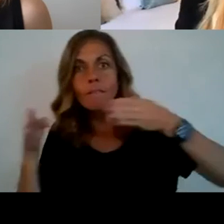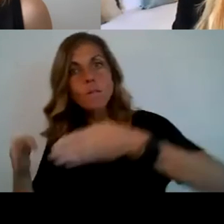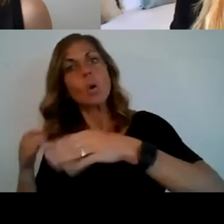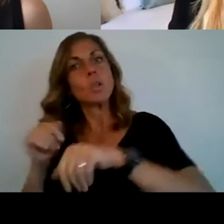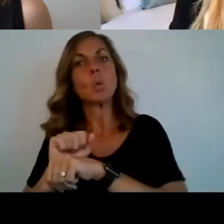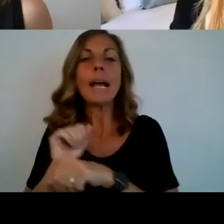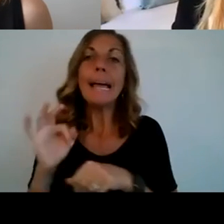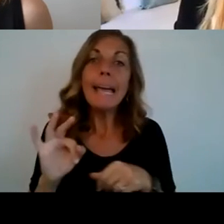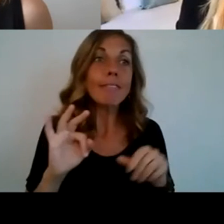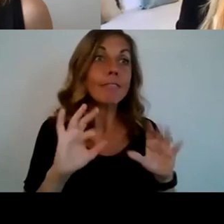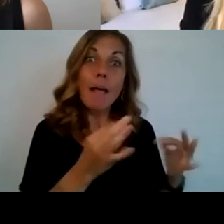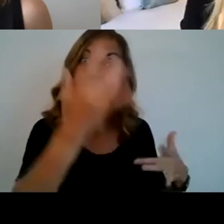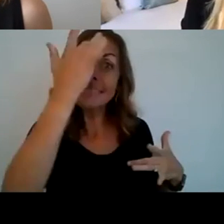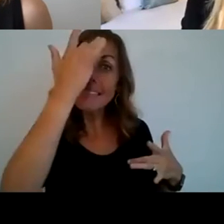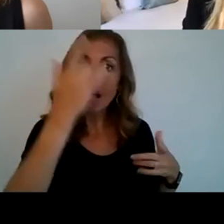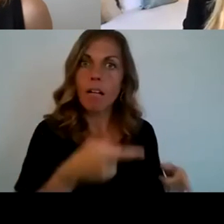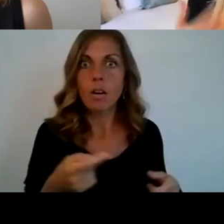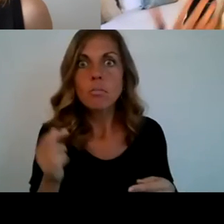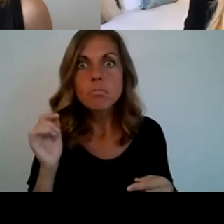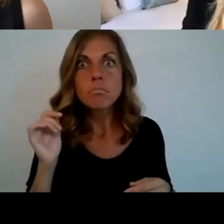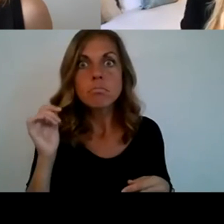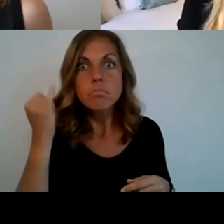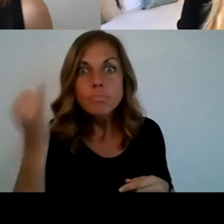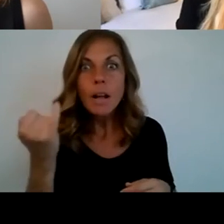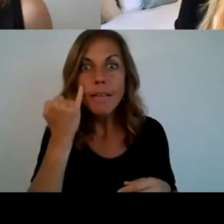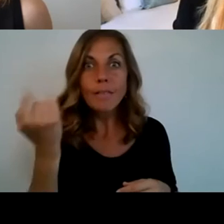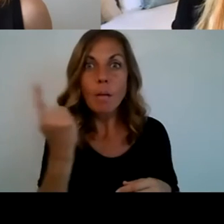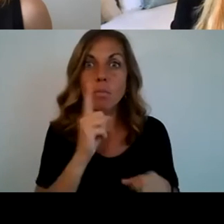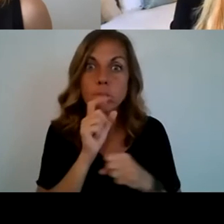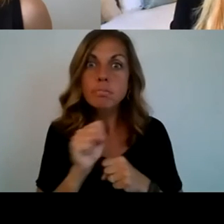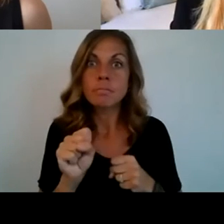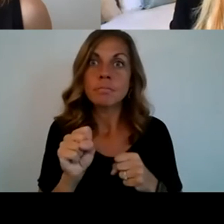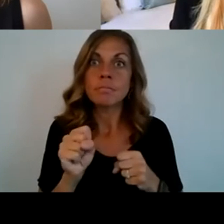member. Heaven forbid somebody in their family actually got the virus and passed away. This